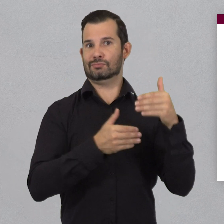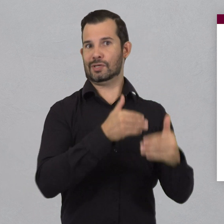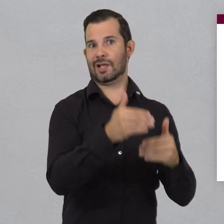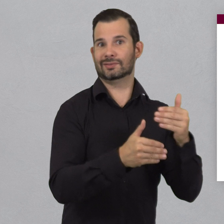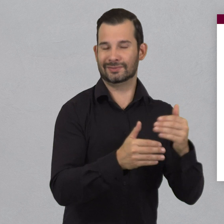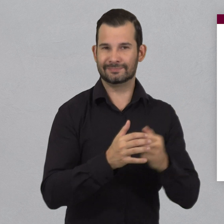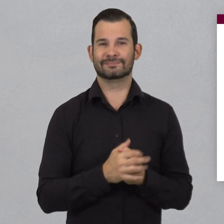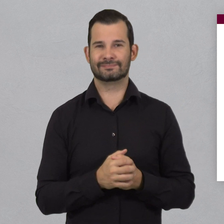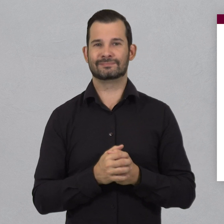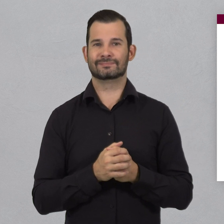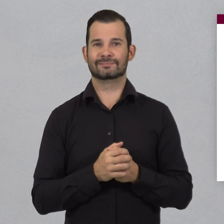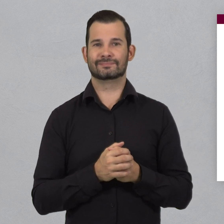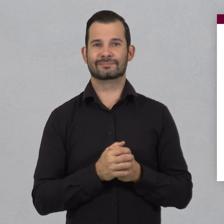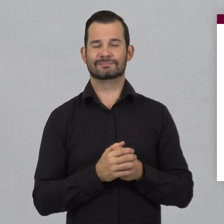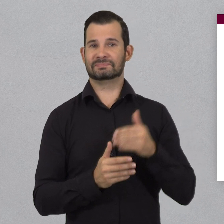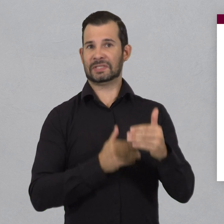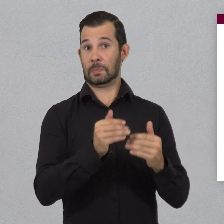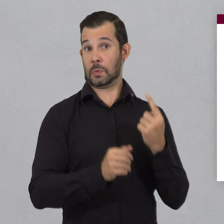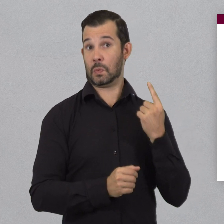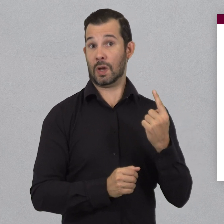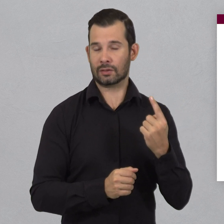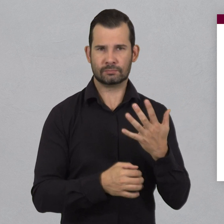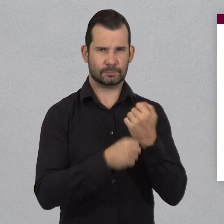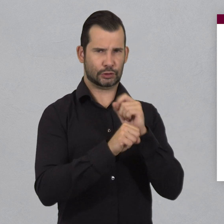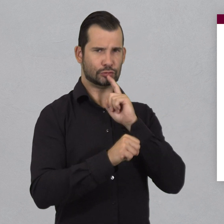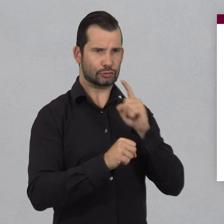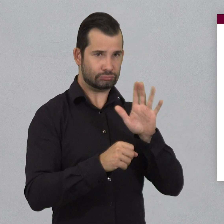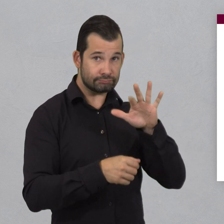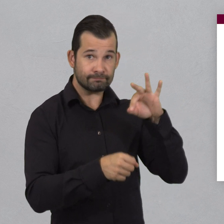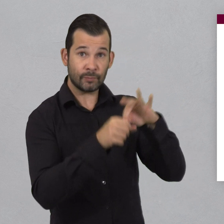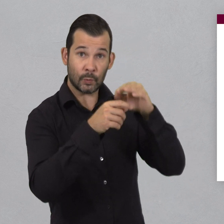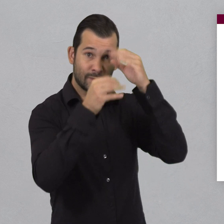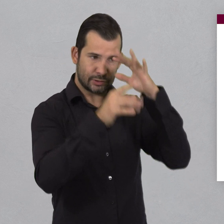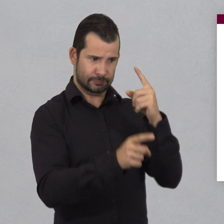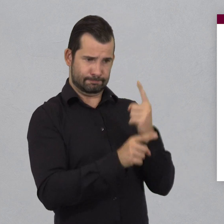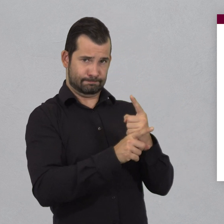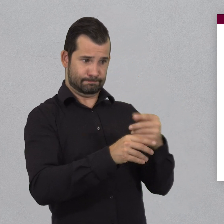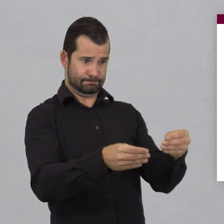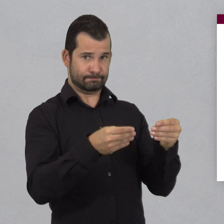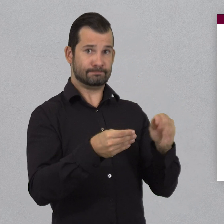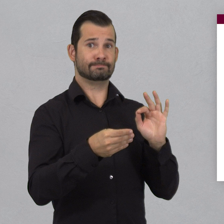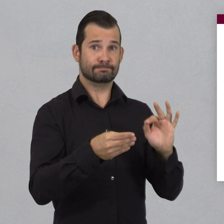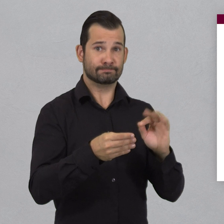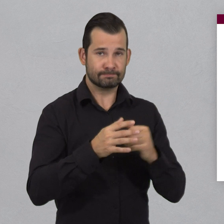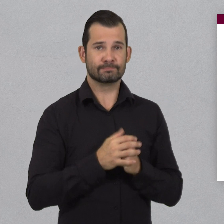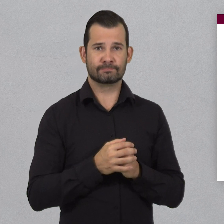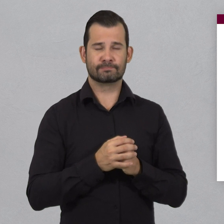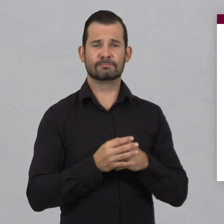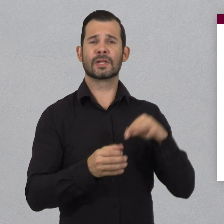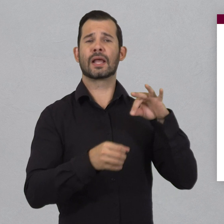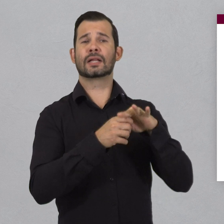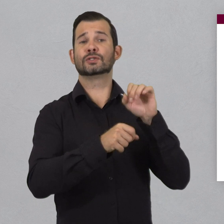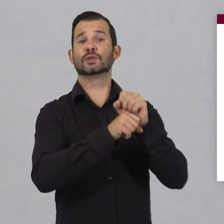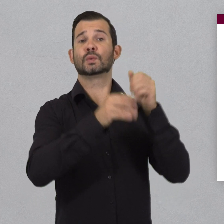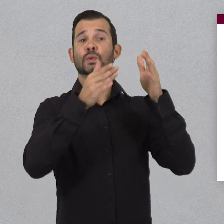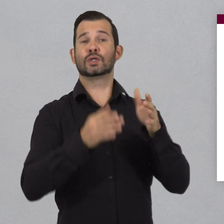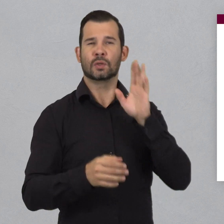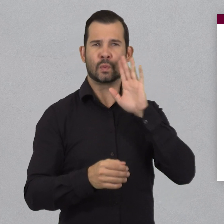the special ballot process. STEP 1: Make sure your voter information is correct. An election worker will